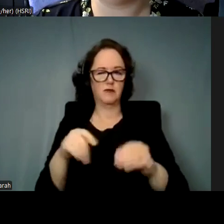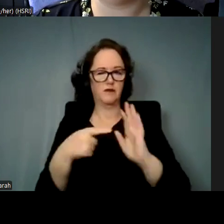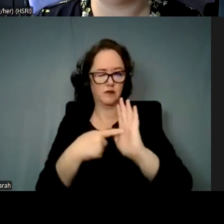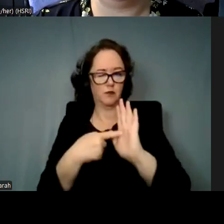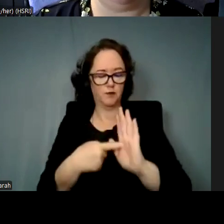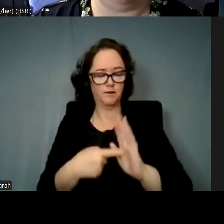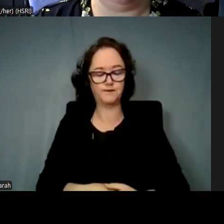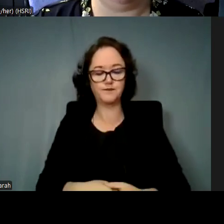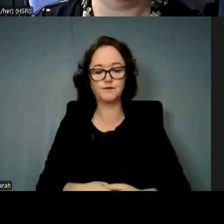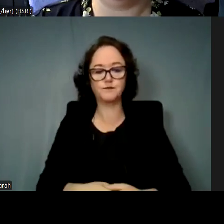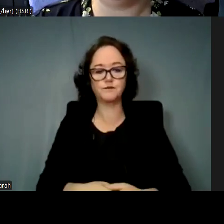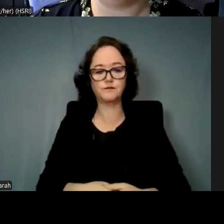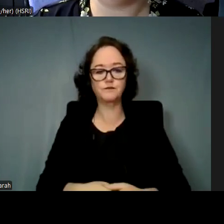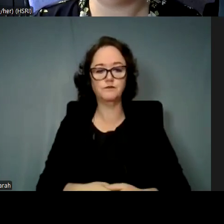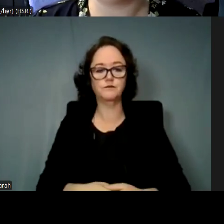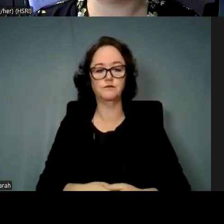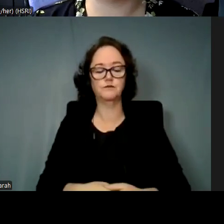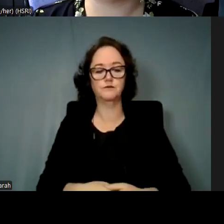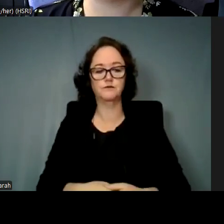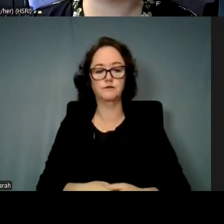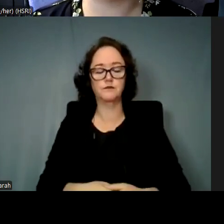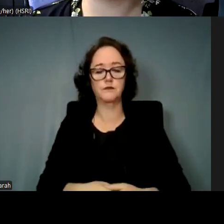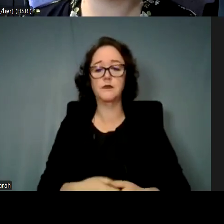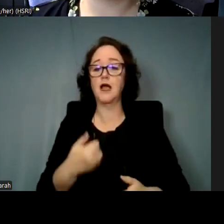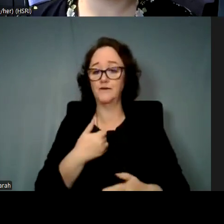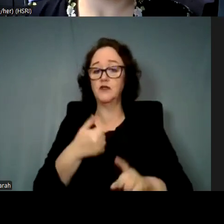developmental disability waivers and in the aging waivers, but